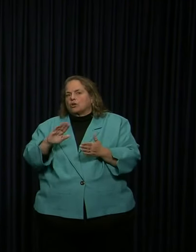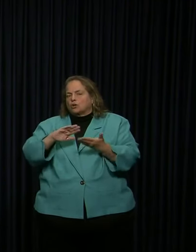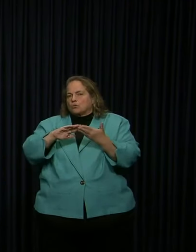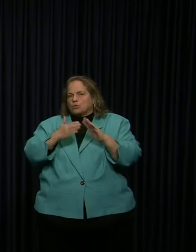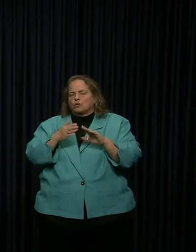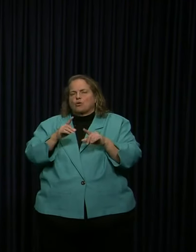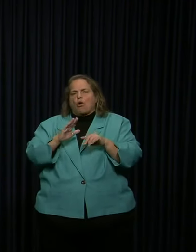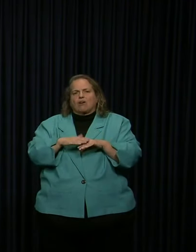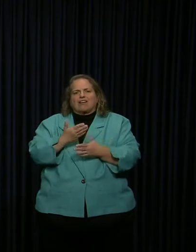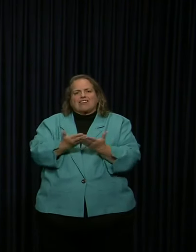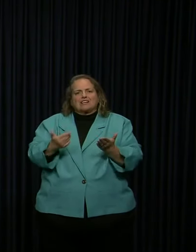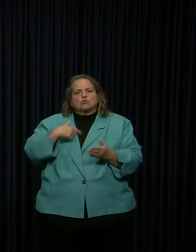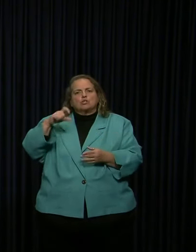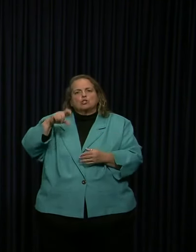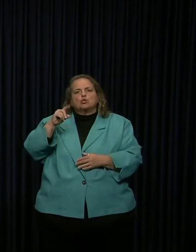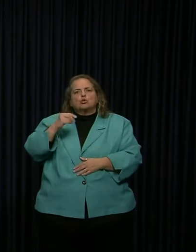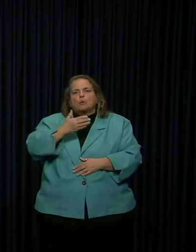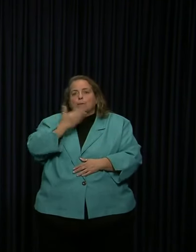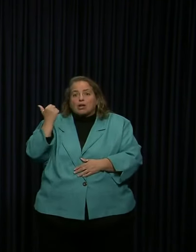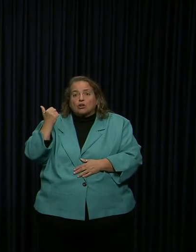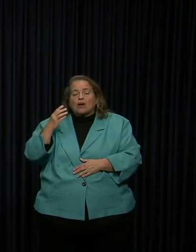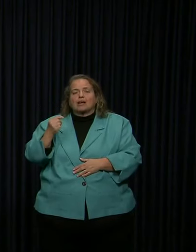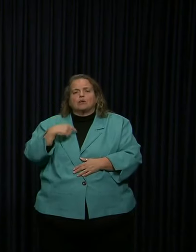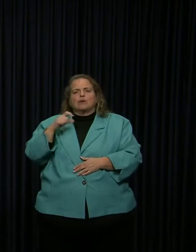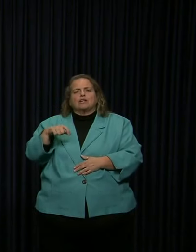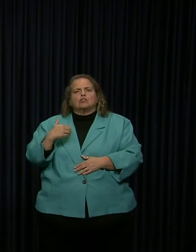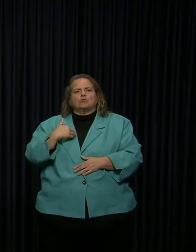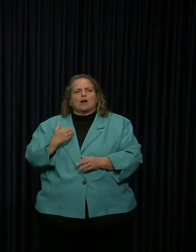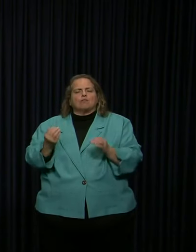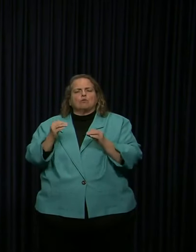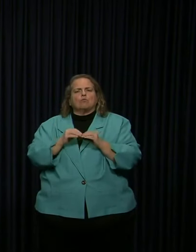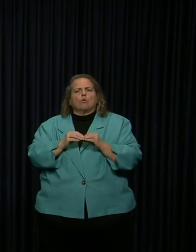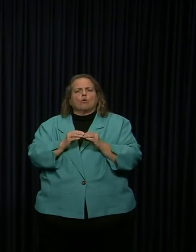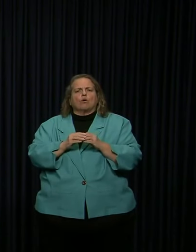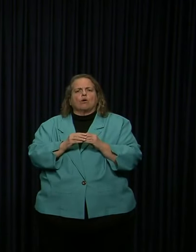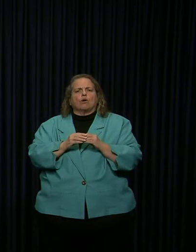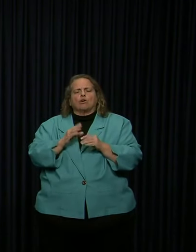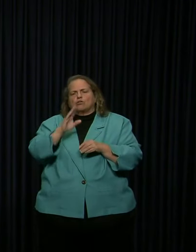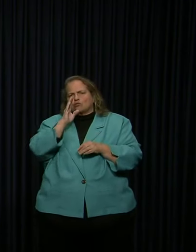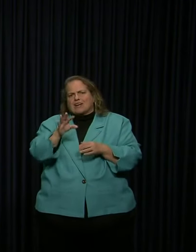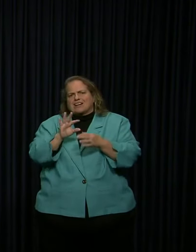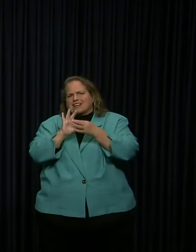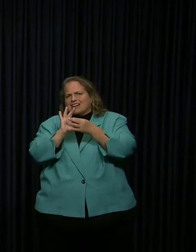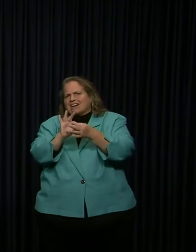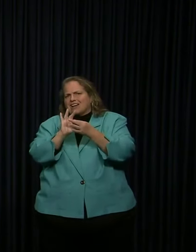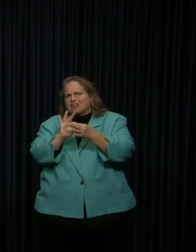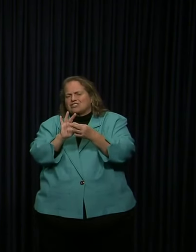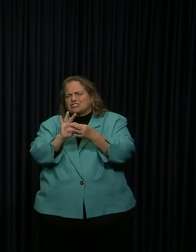BEFORE THE CORONAVIRUS HIT, DOESN'T MEAN THAT WE SHOULDN'T